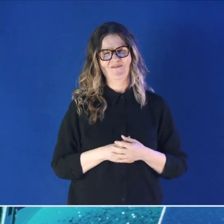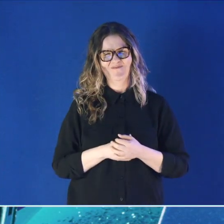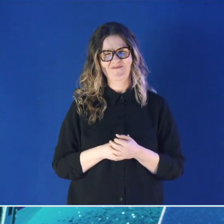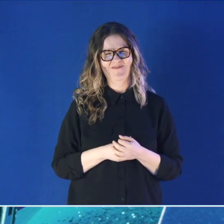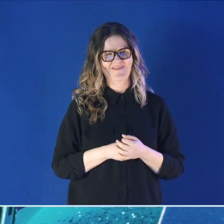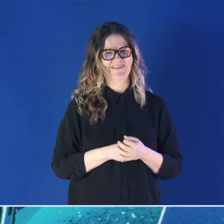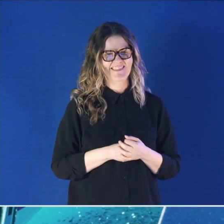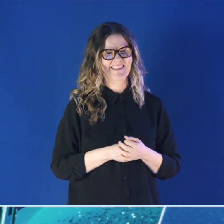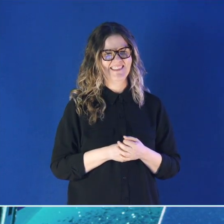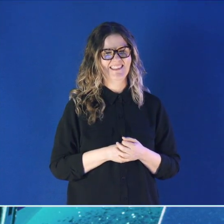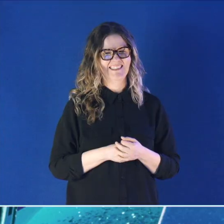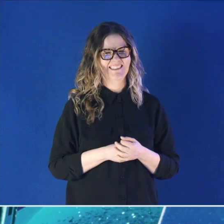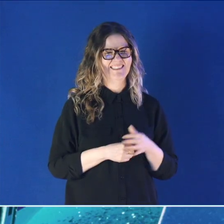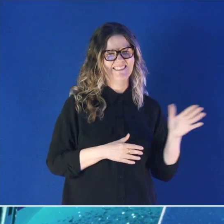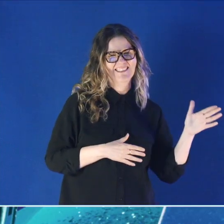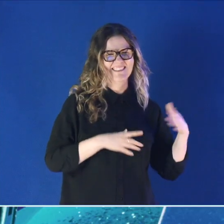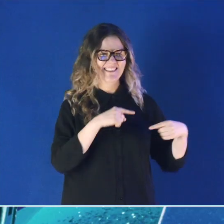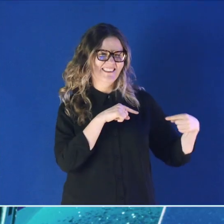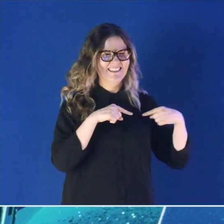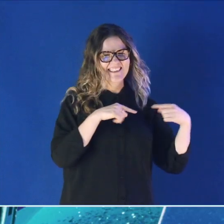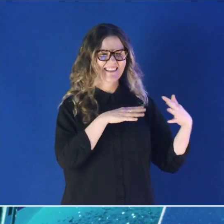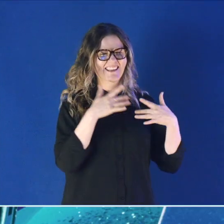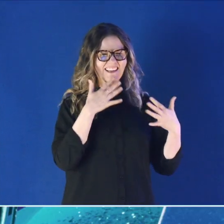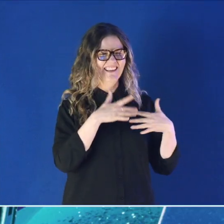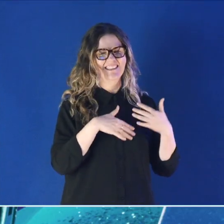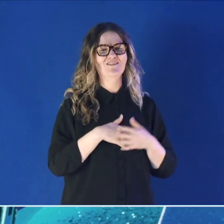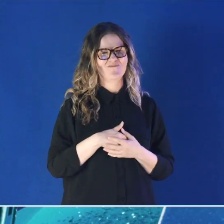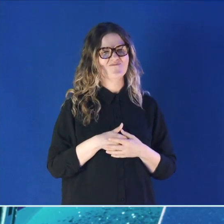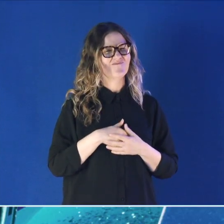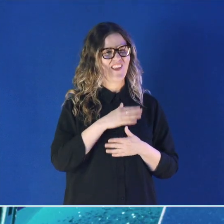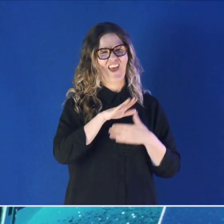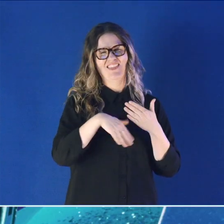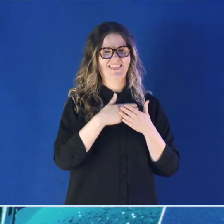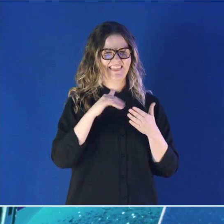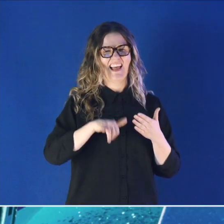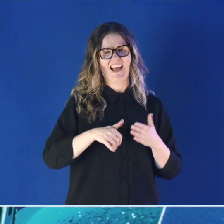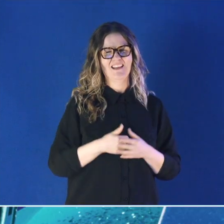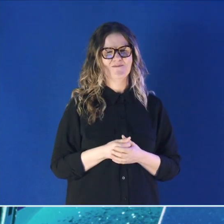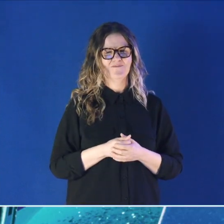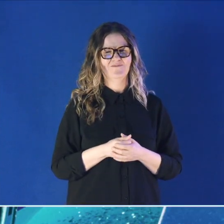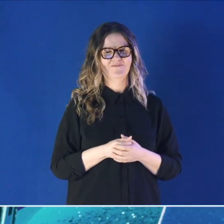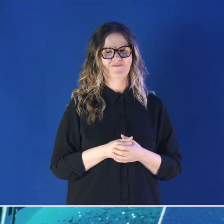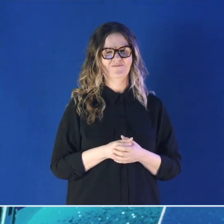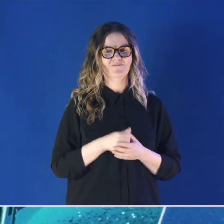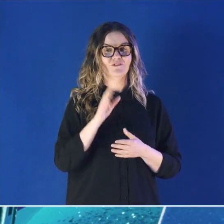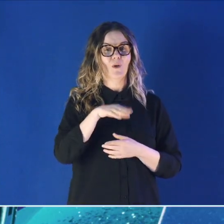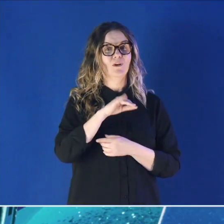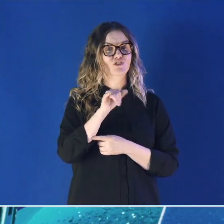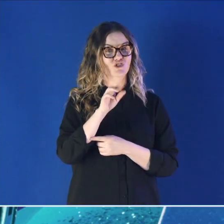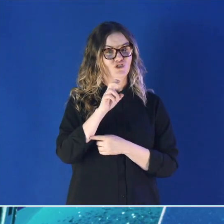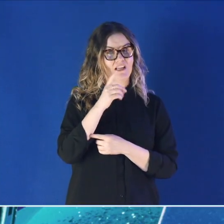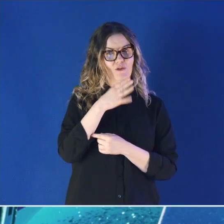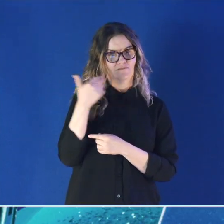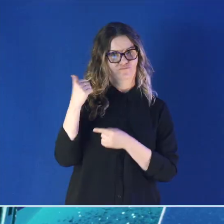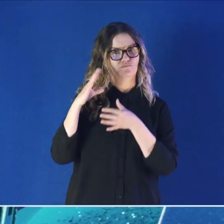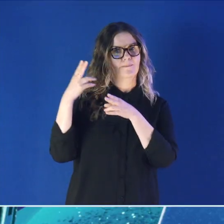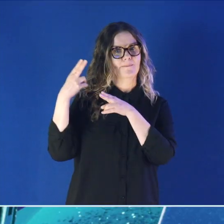And Jerred shared with me -- I'm going to pile on with you, Peter -- Jerred shared with me earlier, for all of you aspiring college students that are thinking